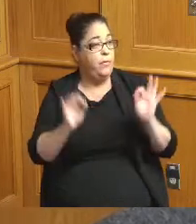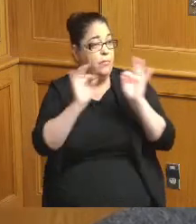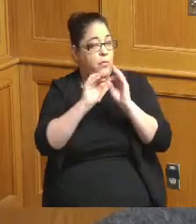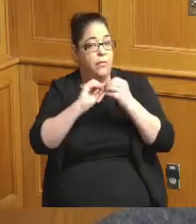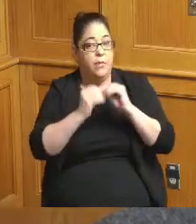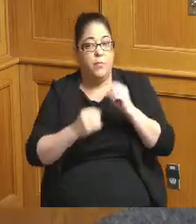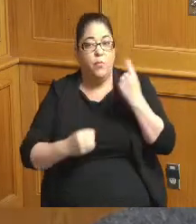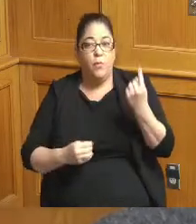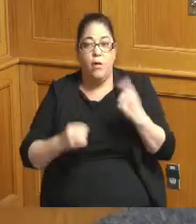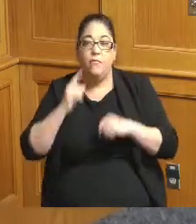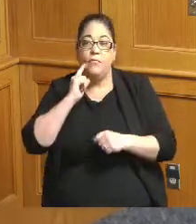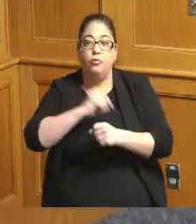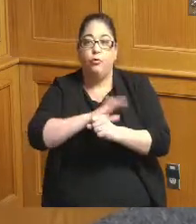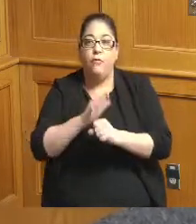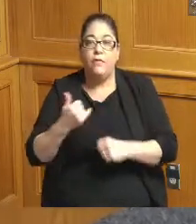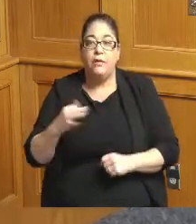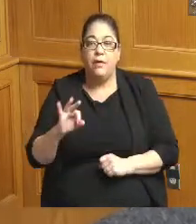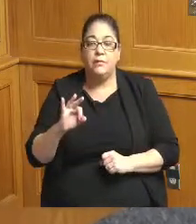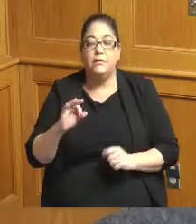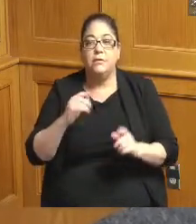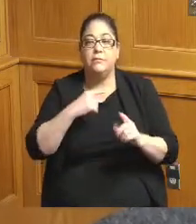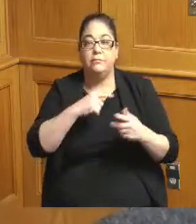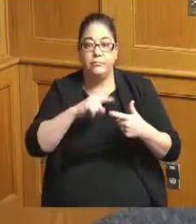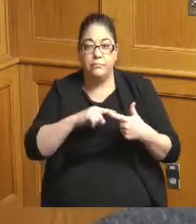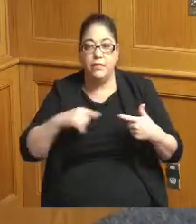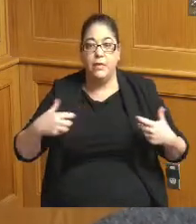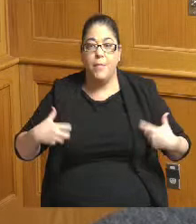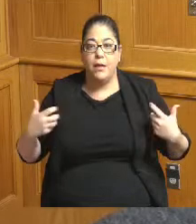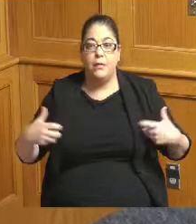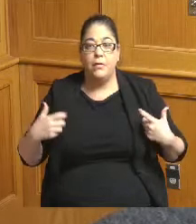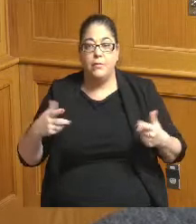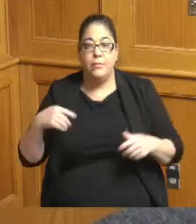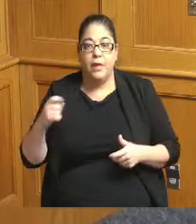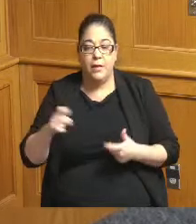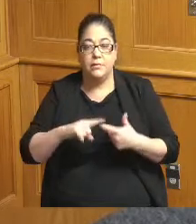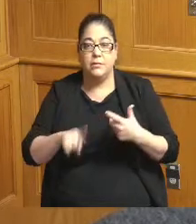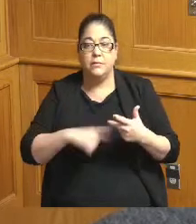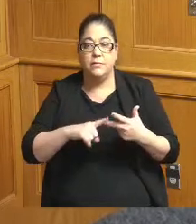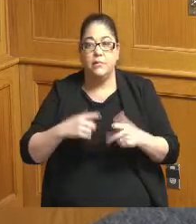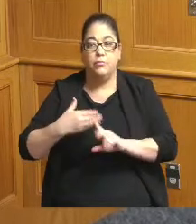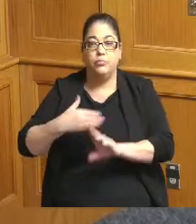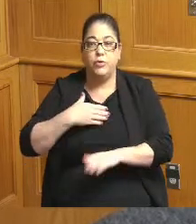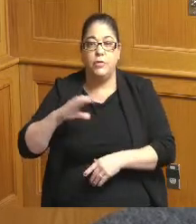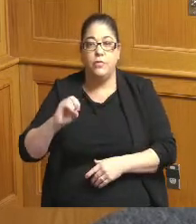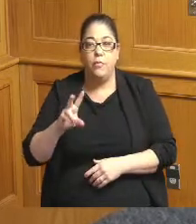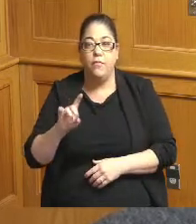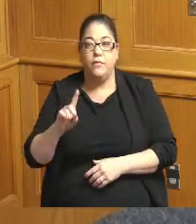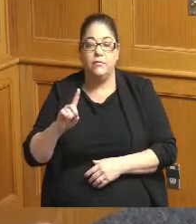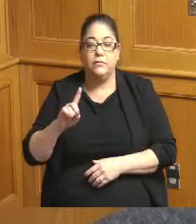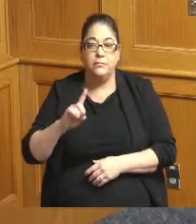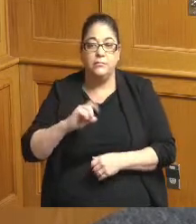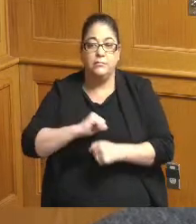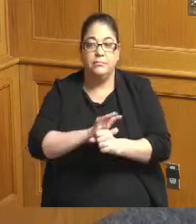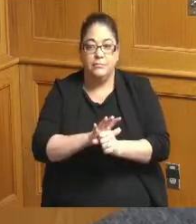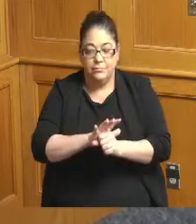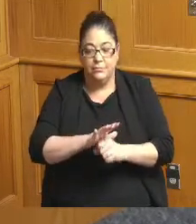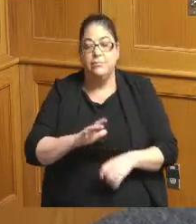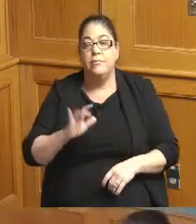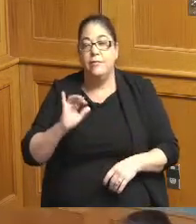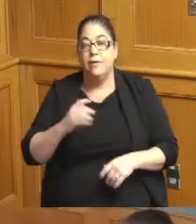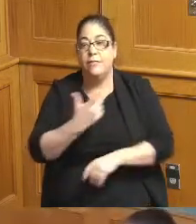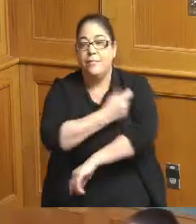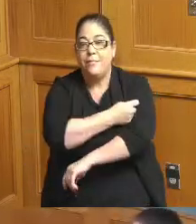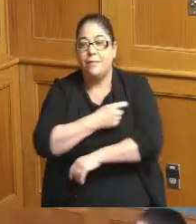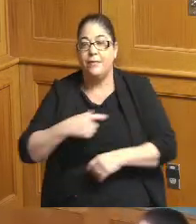report Covid-19 monkeypox free holiday Covid-19 booster push so our Commissioner thank you so